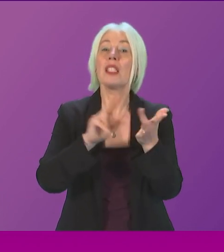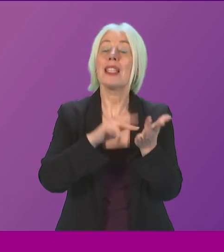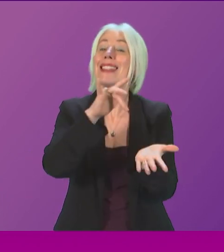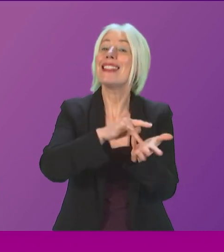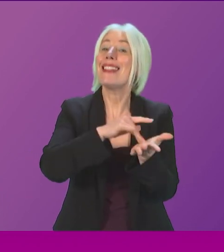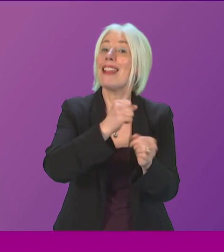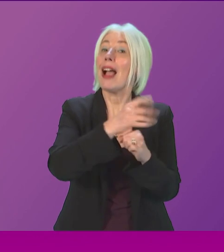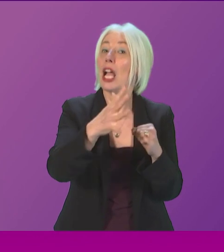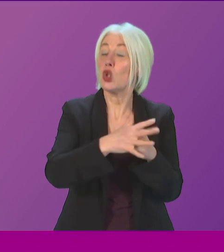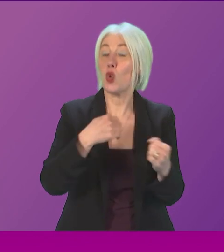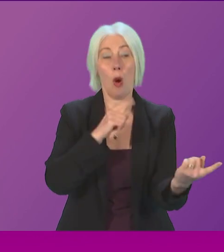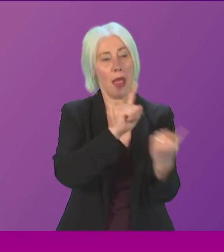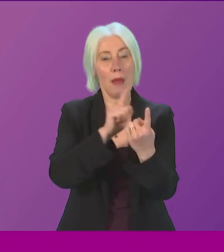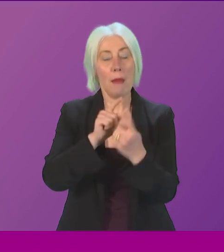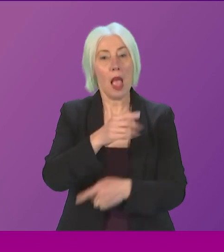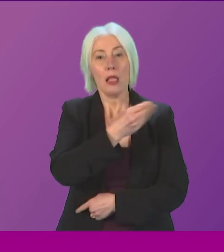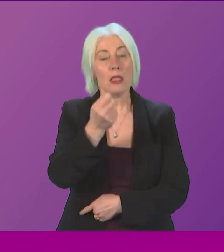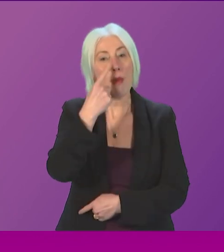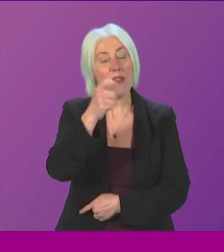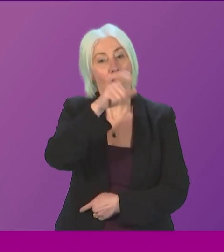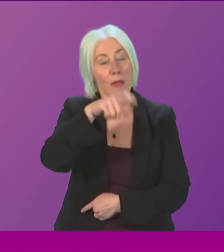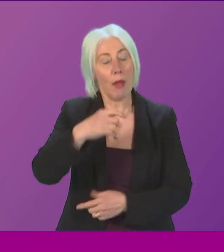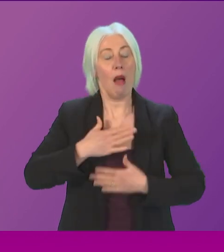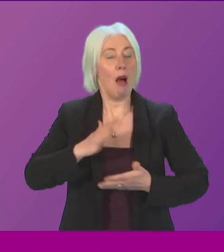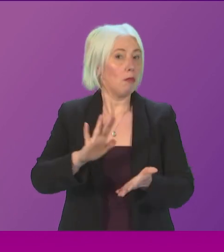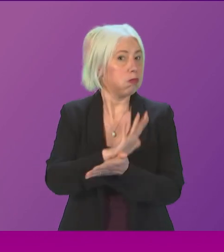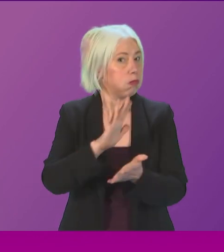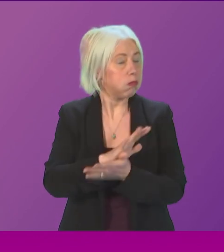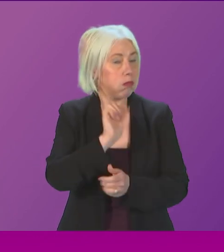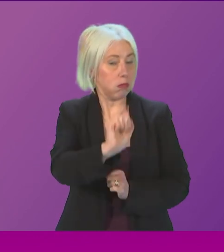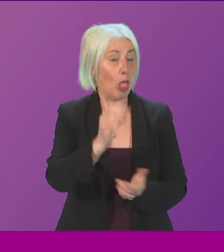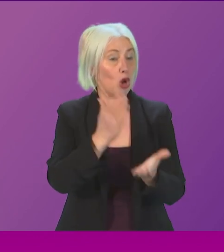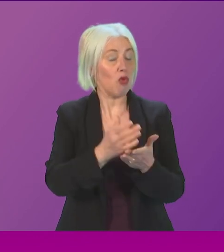of meeting some of the young people whose lives the trust had transformed.